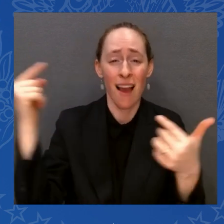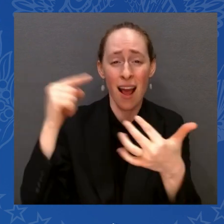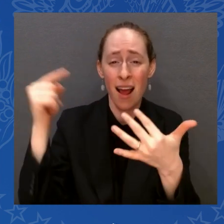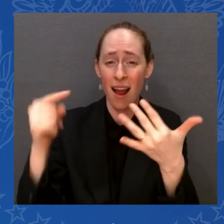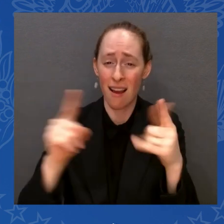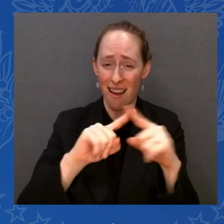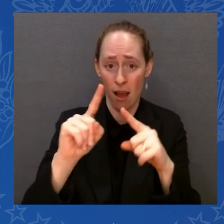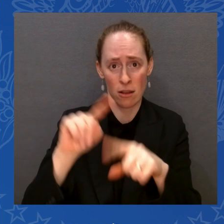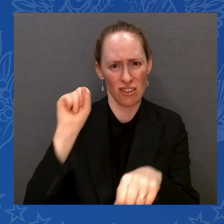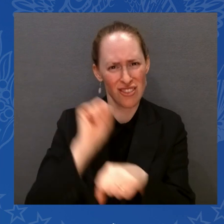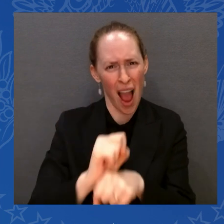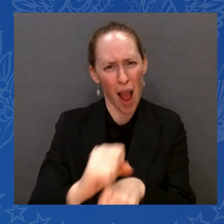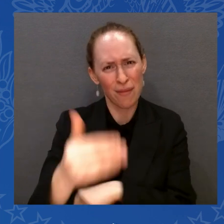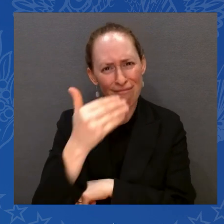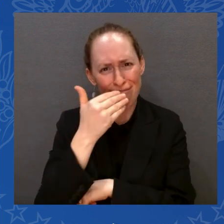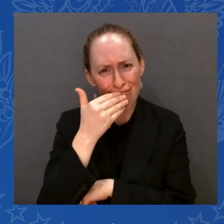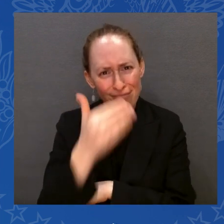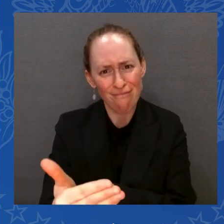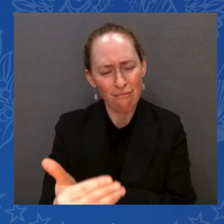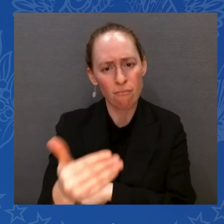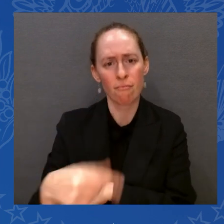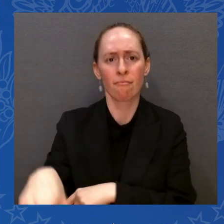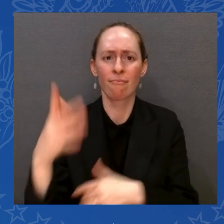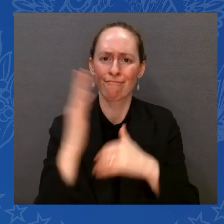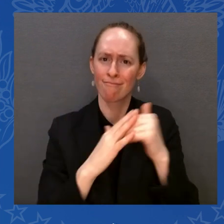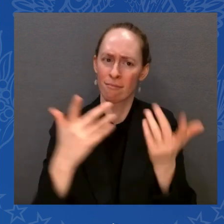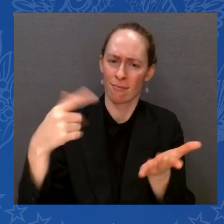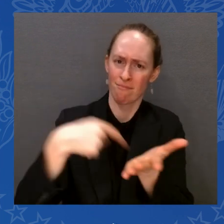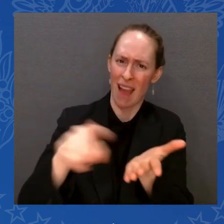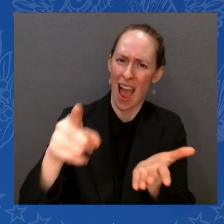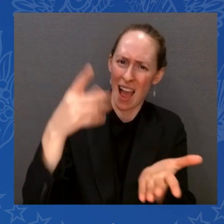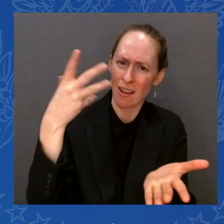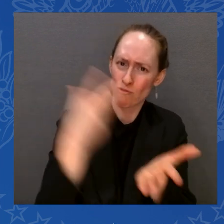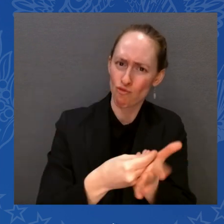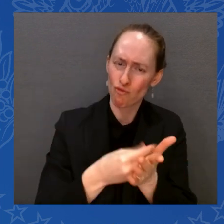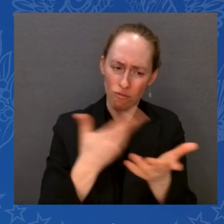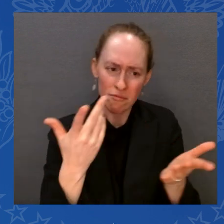And most don't require a college degree. Jobs where people don't have to leave home